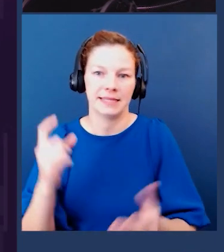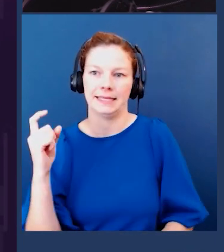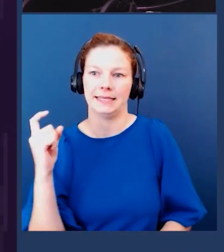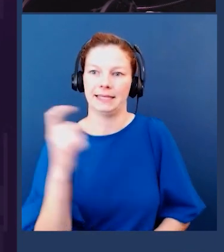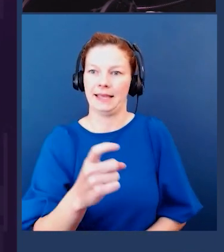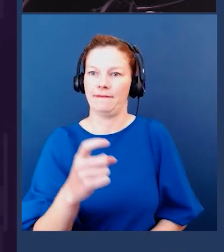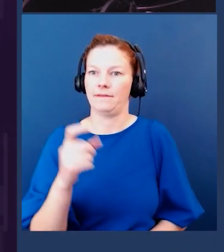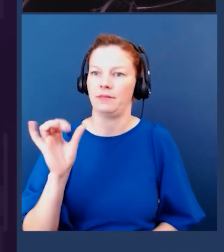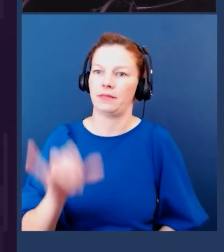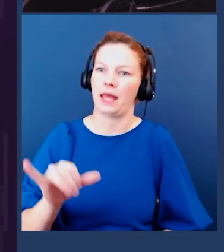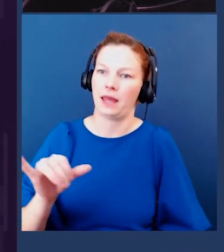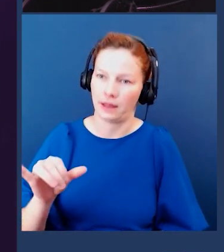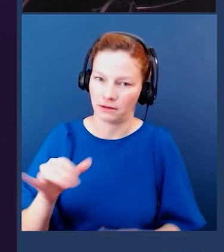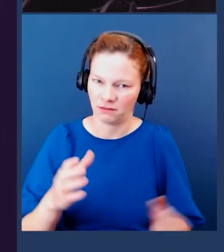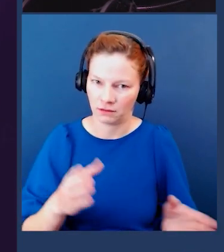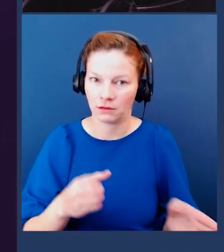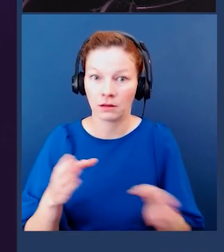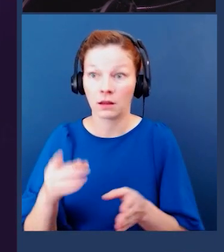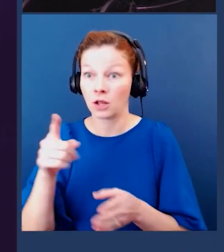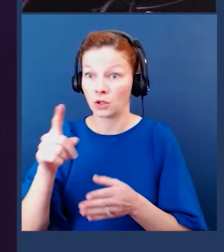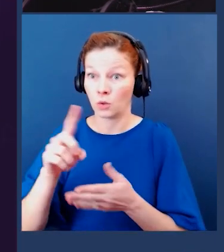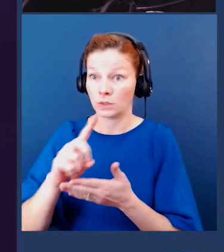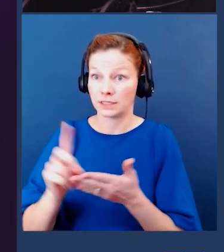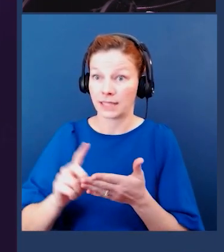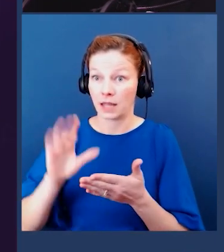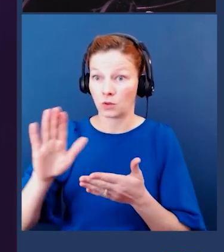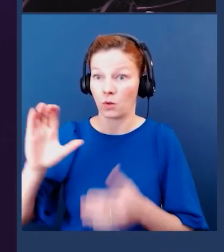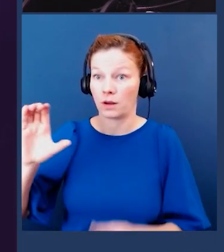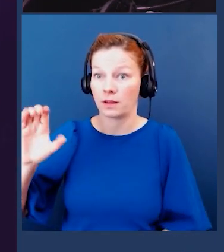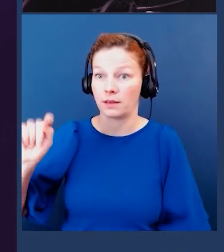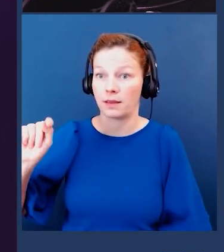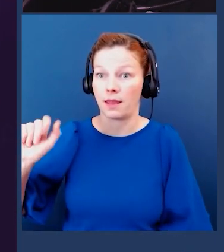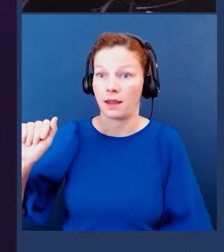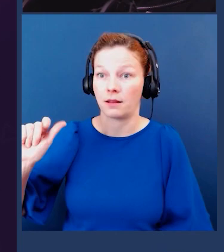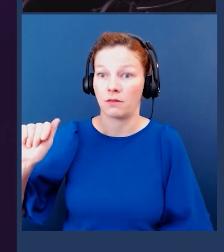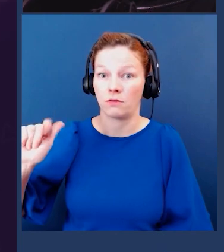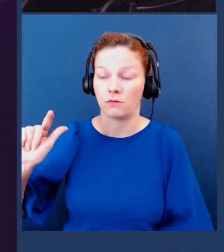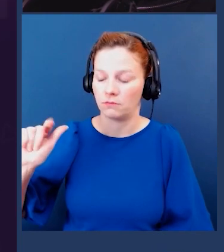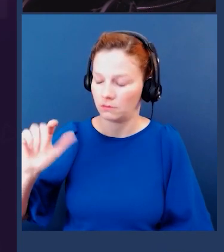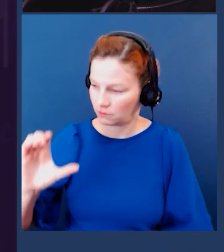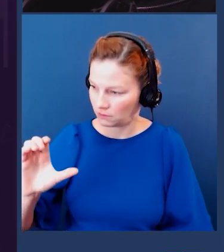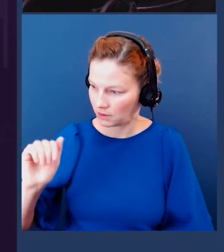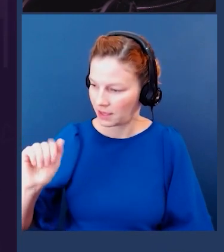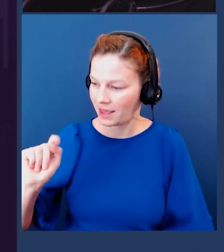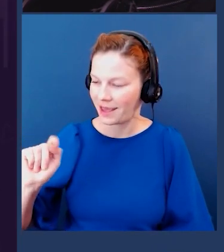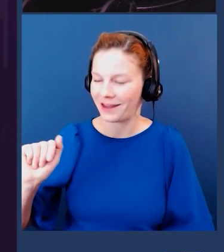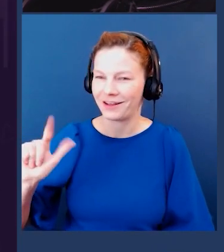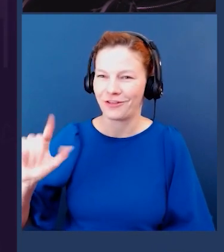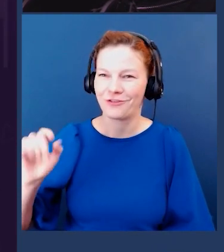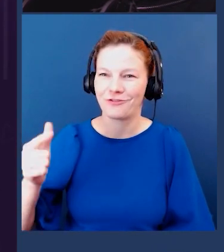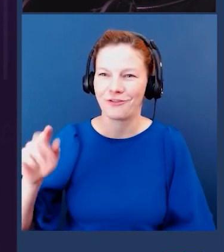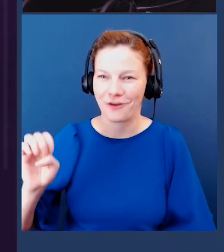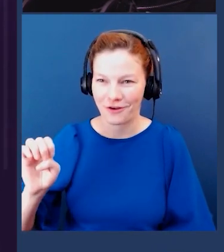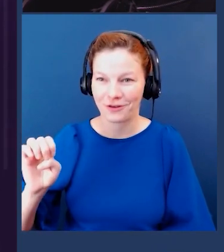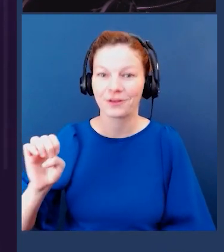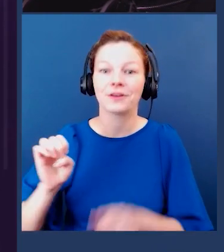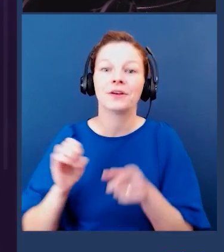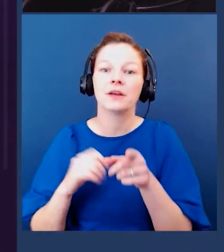and when you design your catalog inventory, it's very easy. You go on here and you decide all your item. And if you want to say, well,